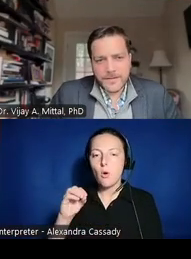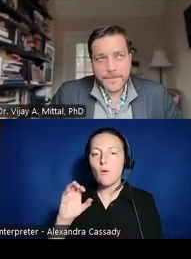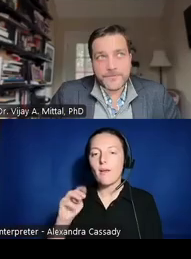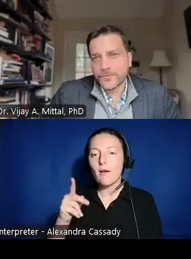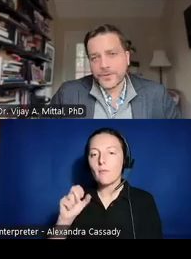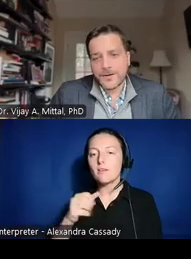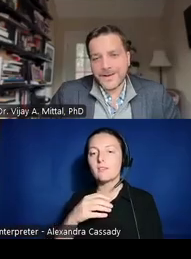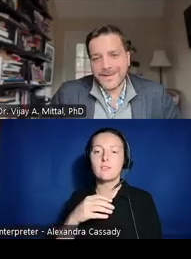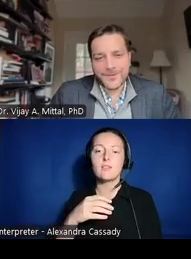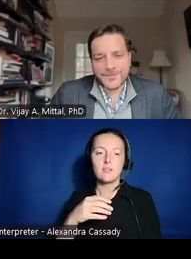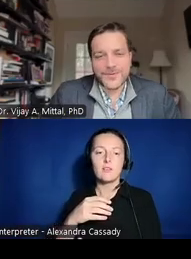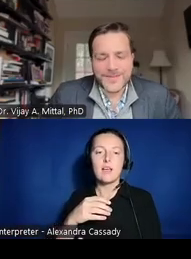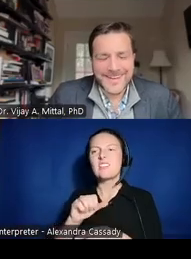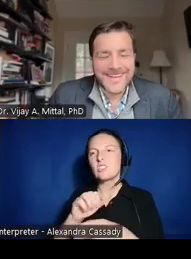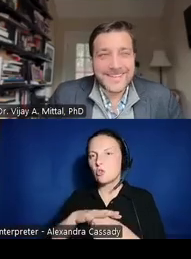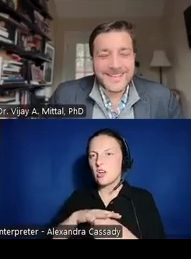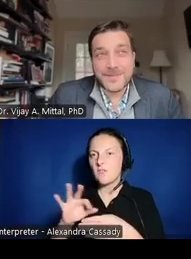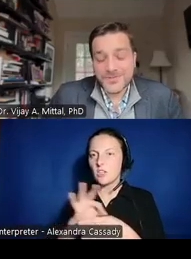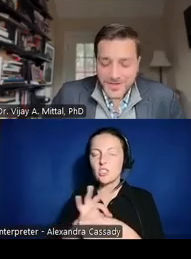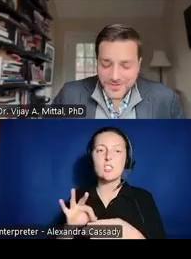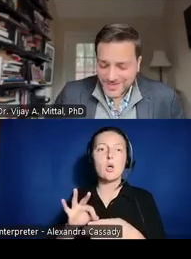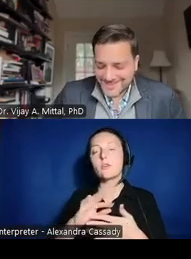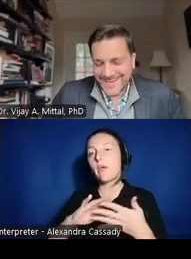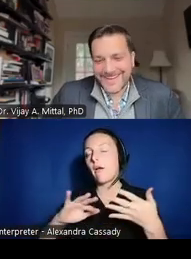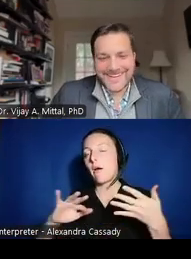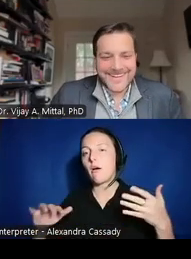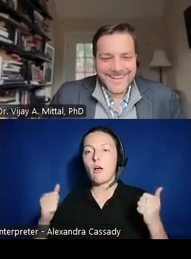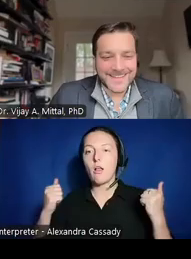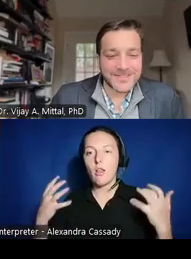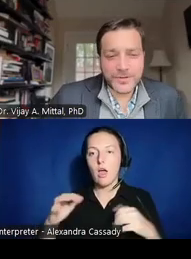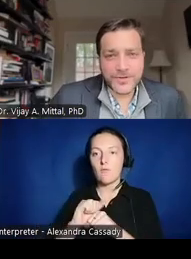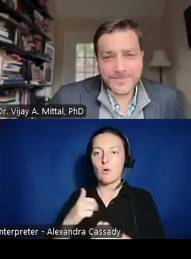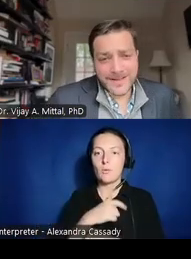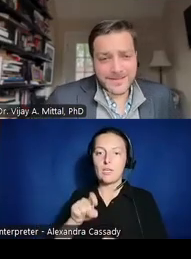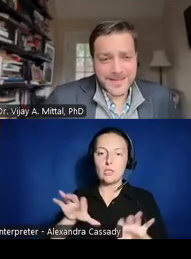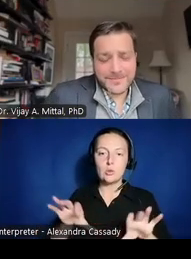um fruitful area and I hope it's one that has piqu your interest today. I'd like to close by thanking